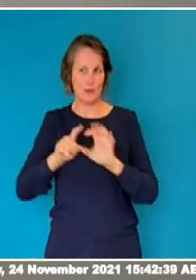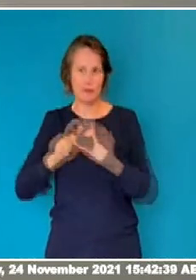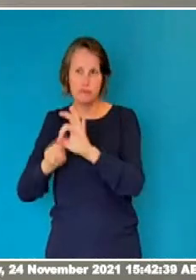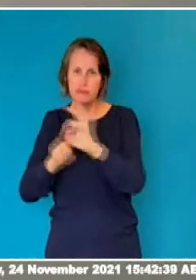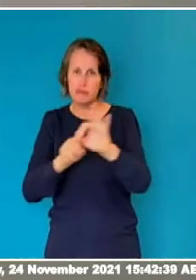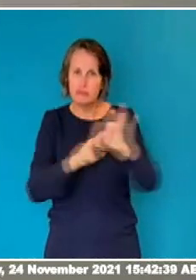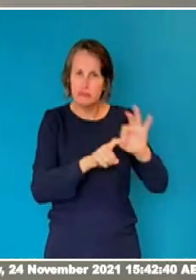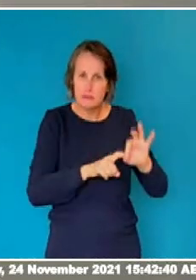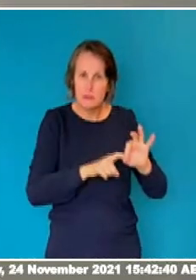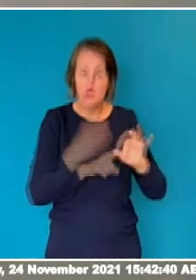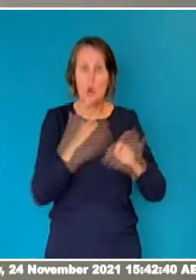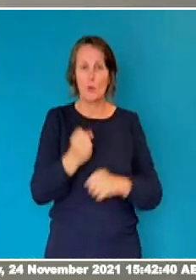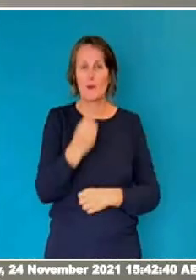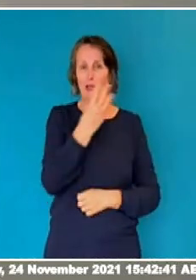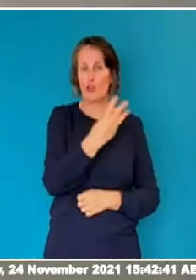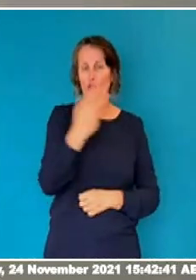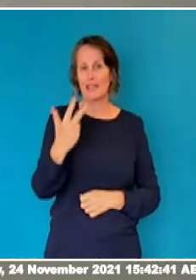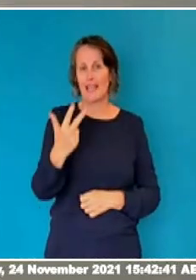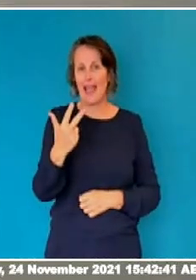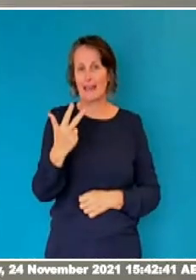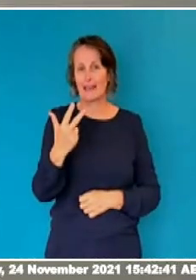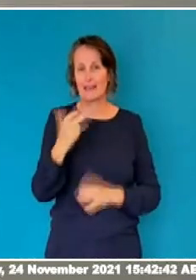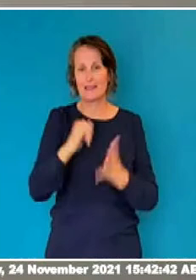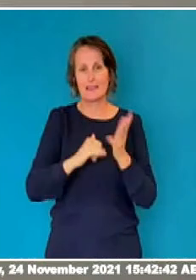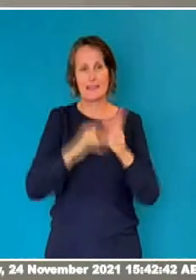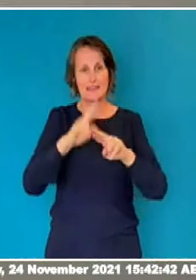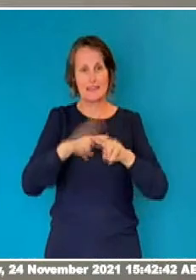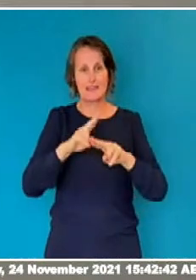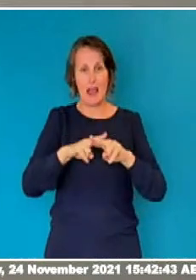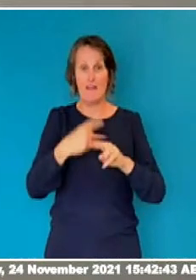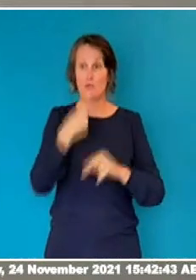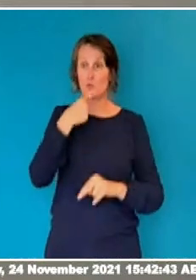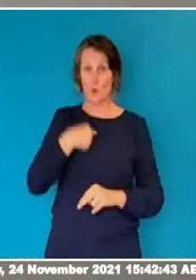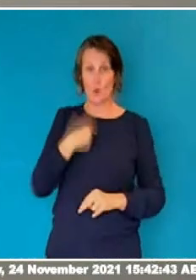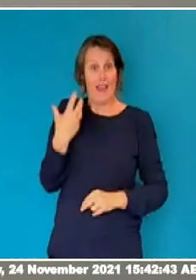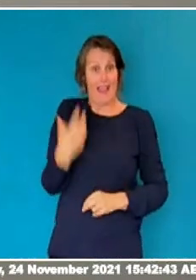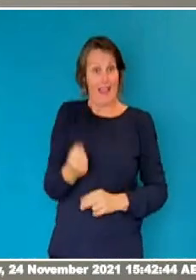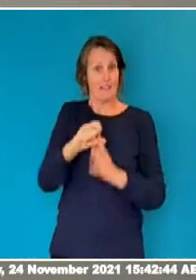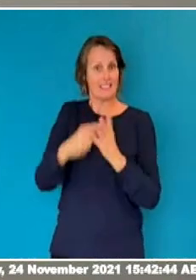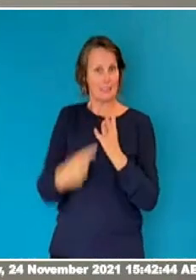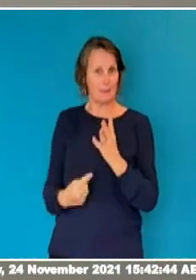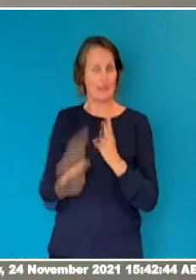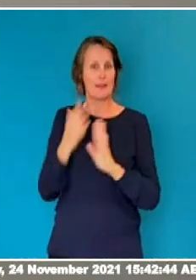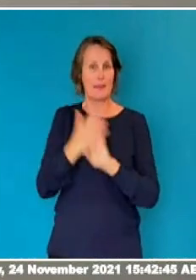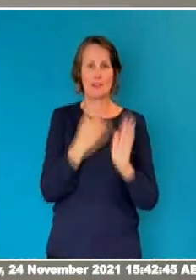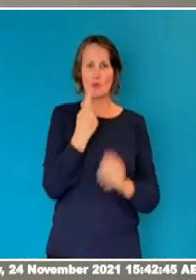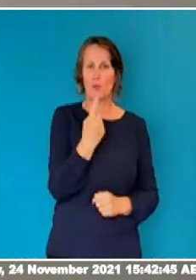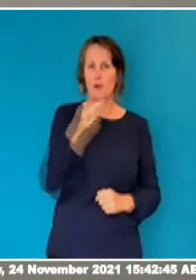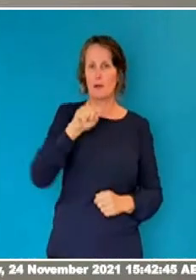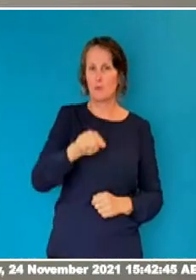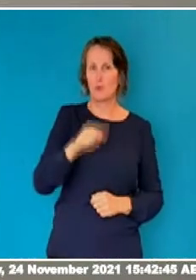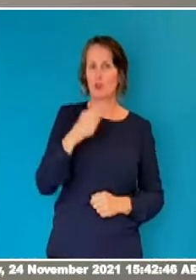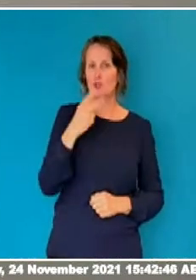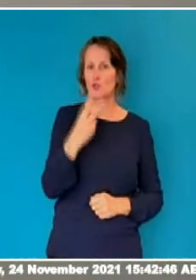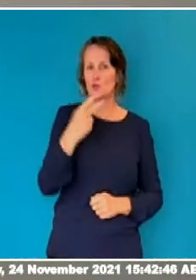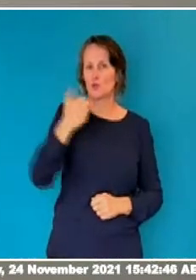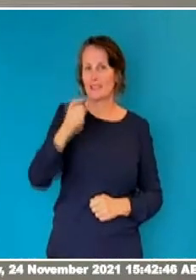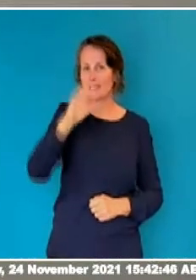had 38 employees disclose that they had a disability, which equated to 1.26 per cent of